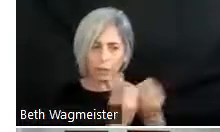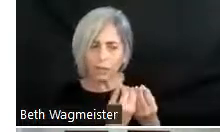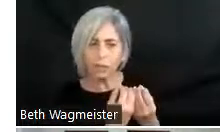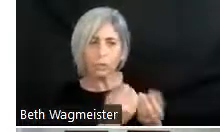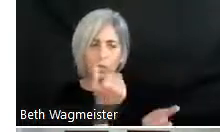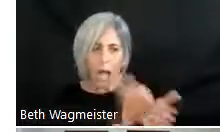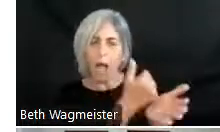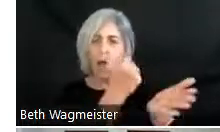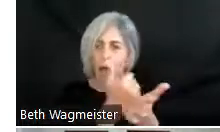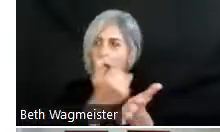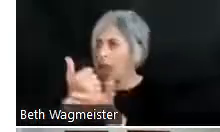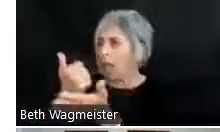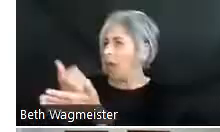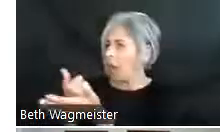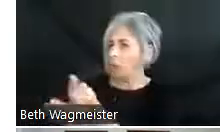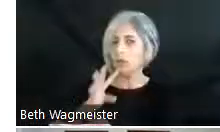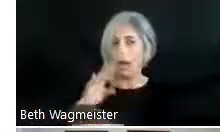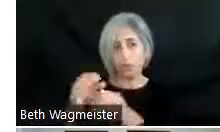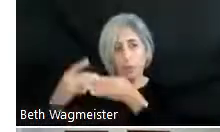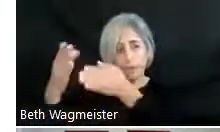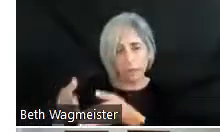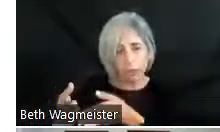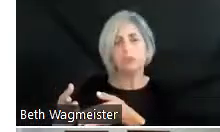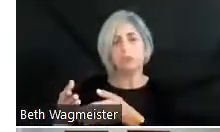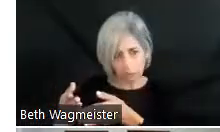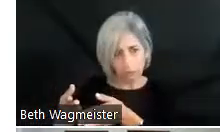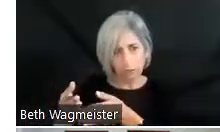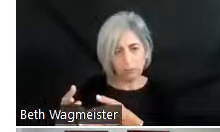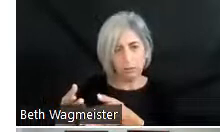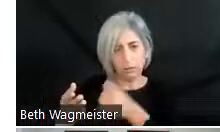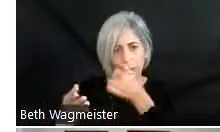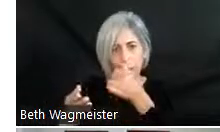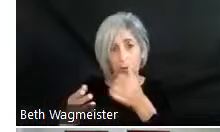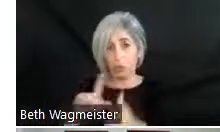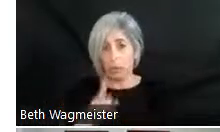with clients, when we speak to our leaders. Because really the only thing we can talk